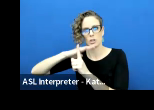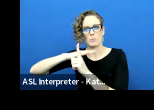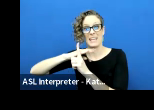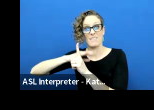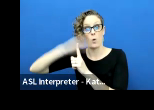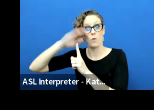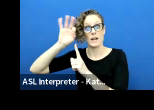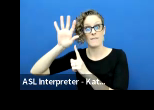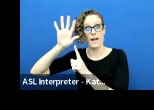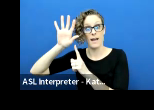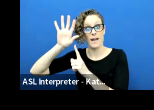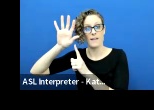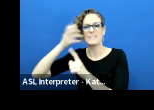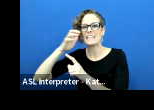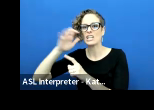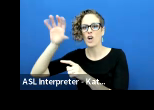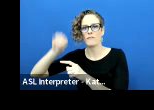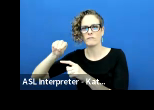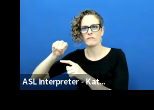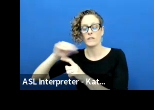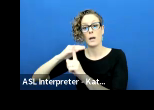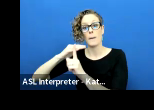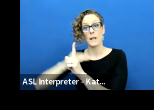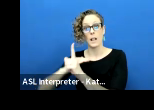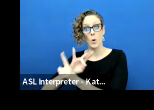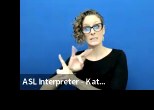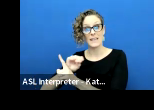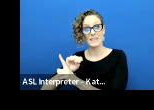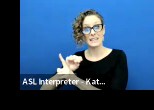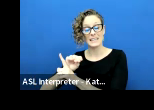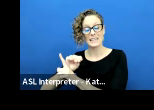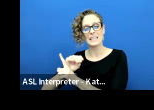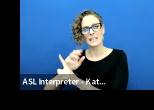and it goes below 70 it shuts the heater back on that could be that trivial or it could be a very